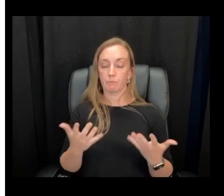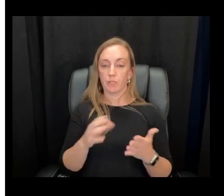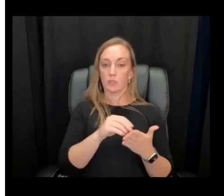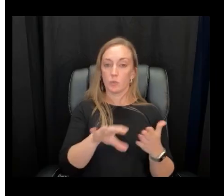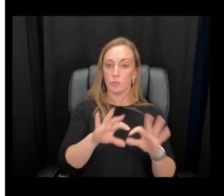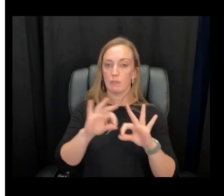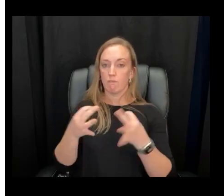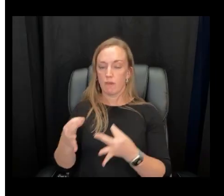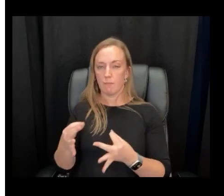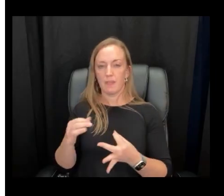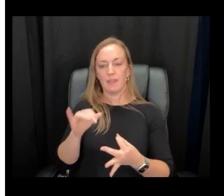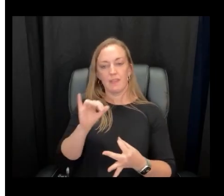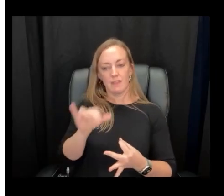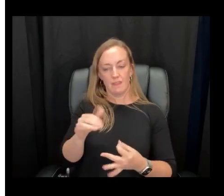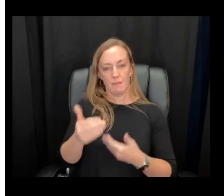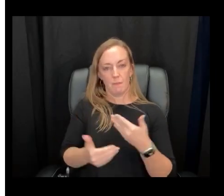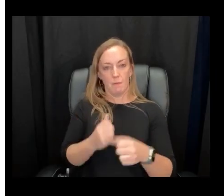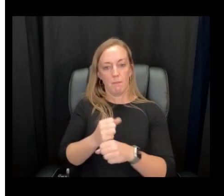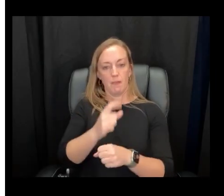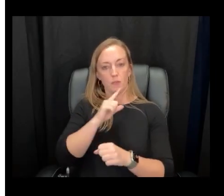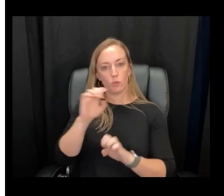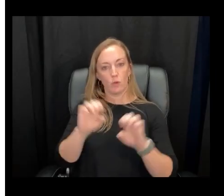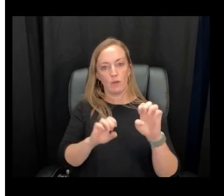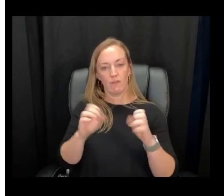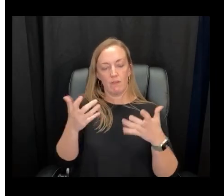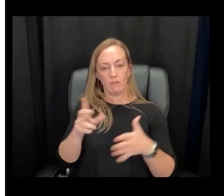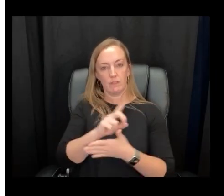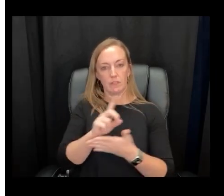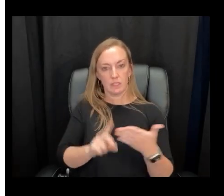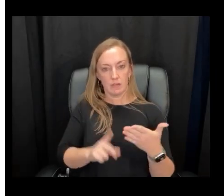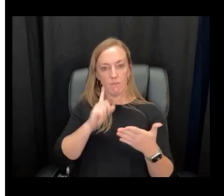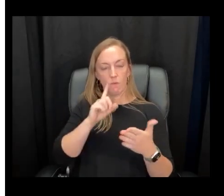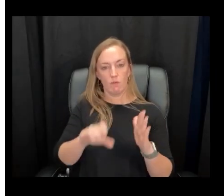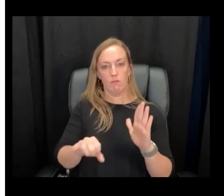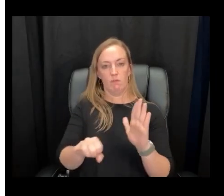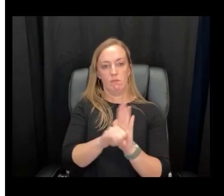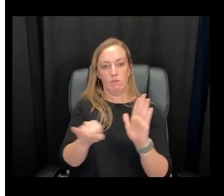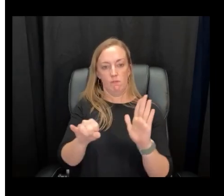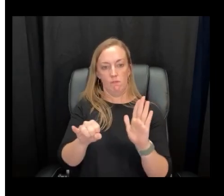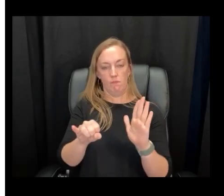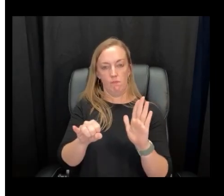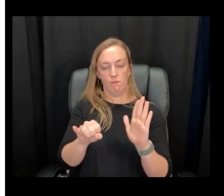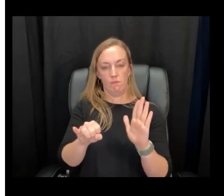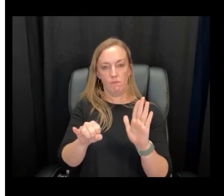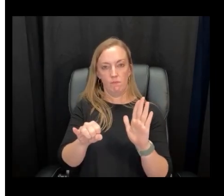families, this ensures evaluations are designed to distinguish disability from language development